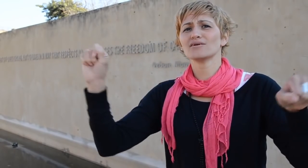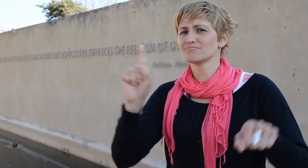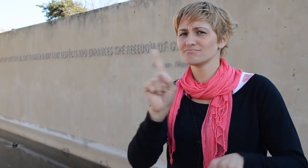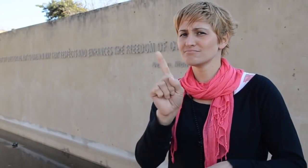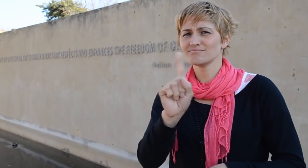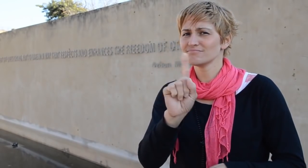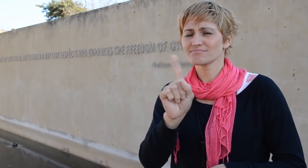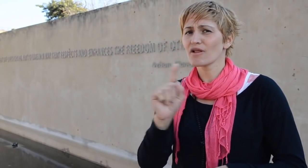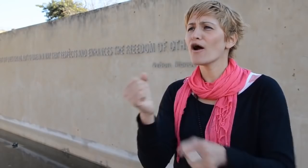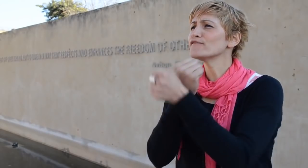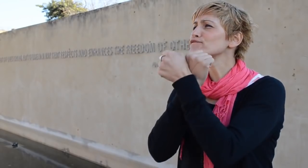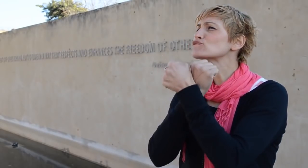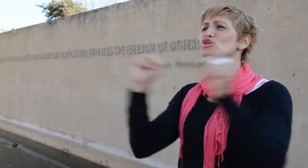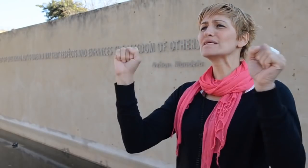to be free.